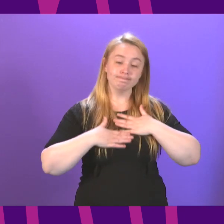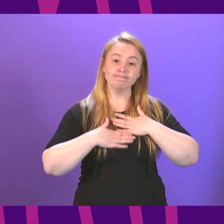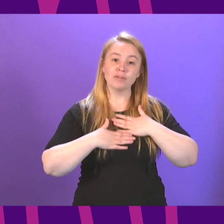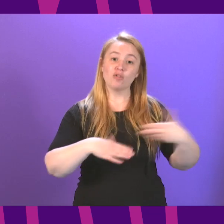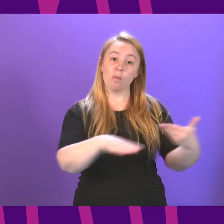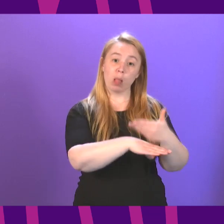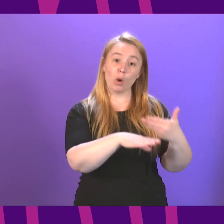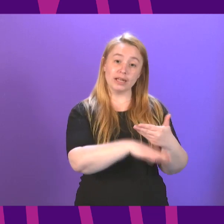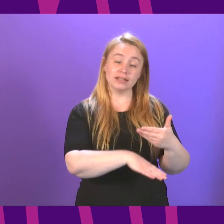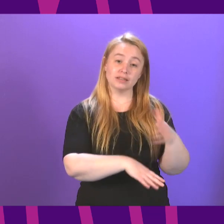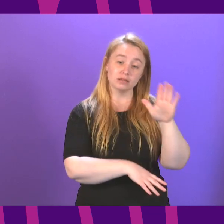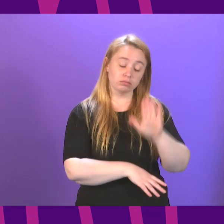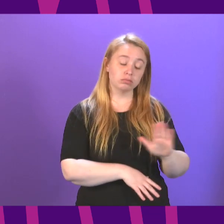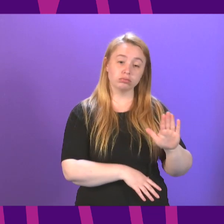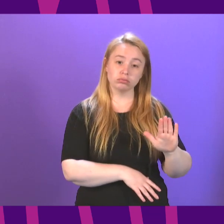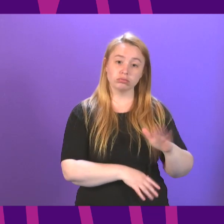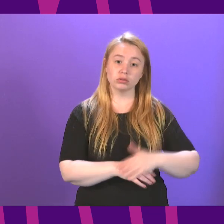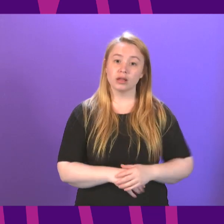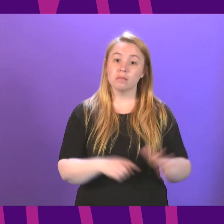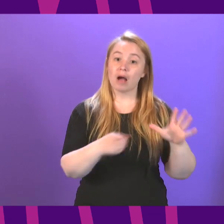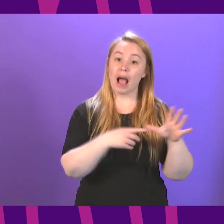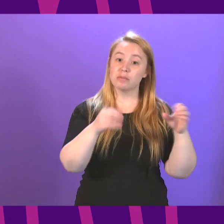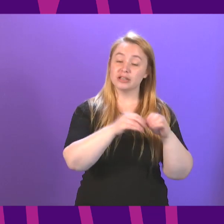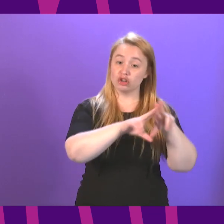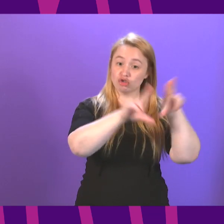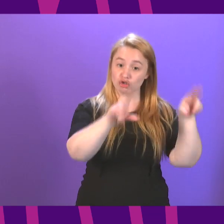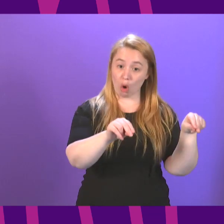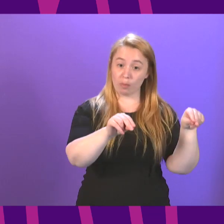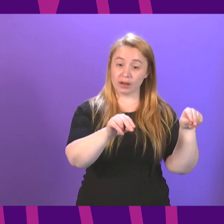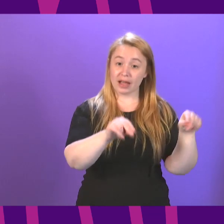As the member is aware, the Aberdeen store is the only one in Scotland